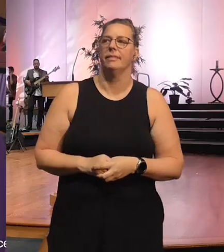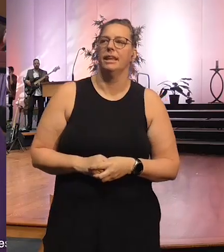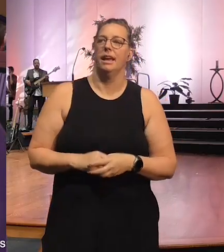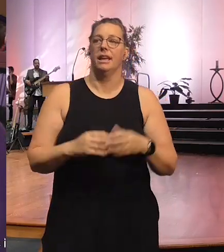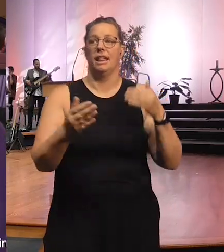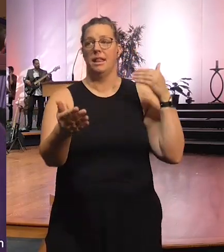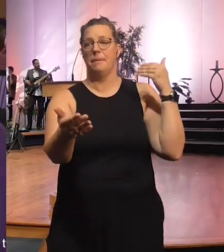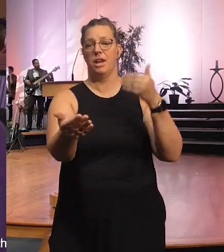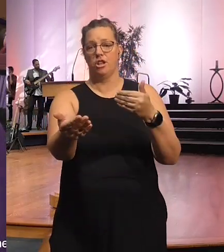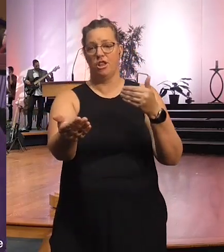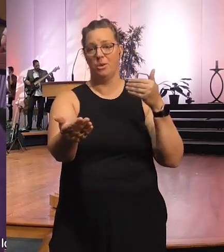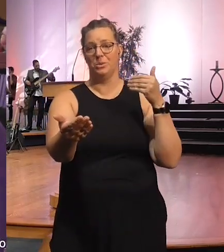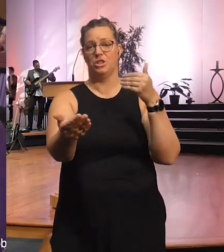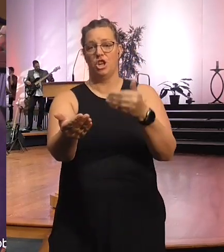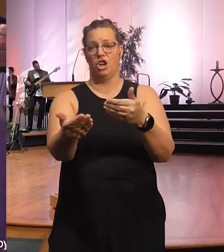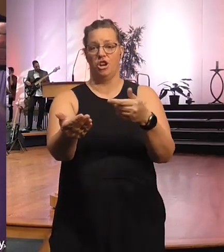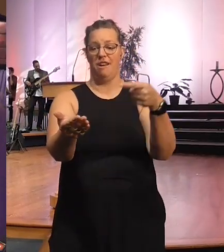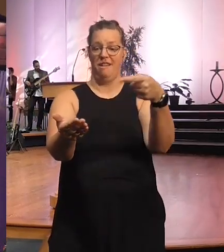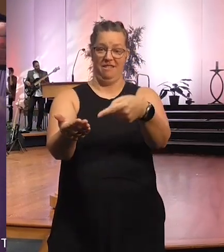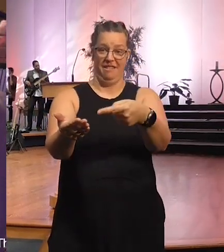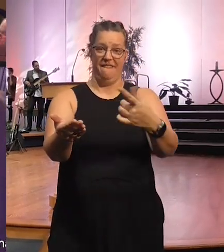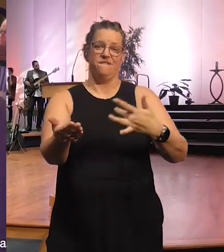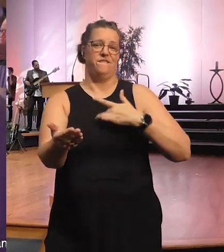I get a little bit closer feeling